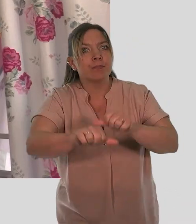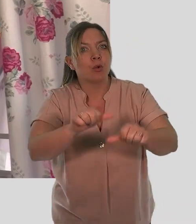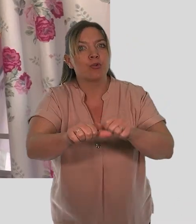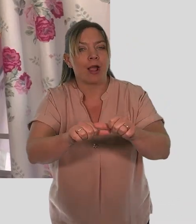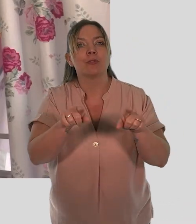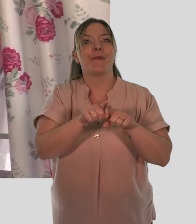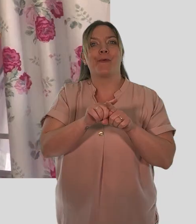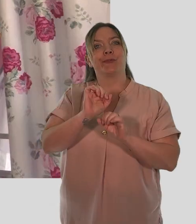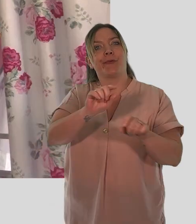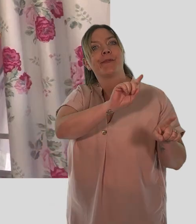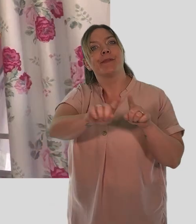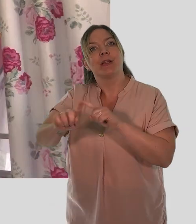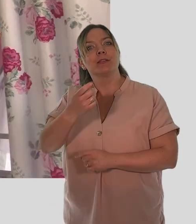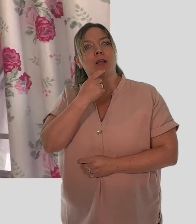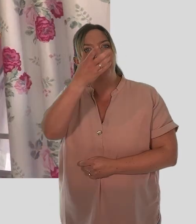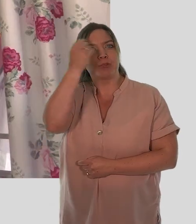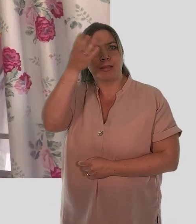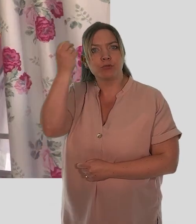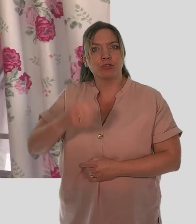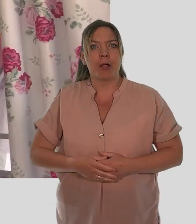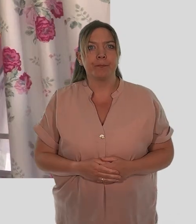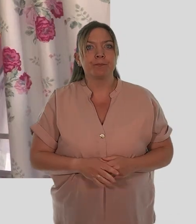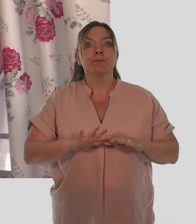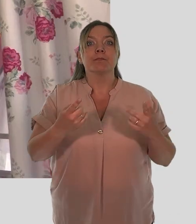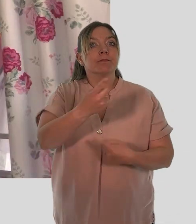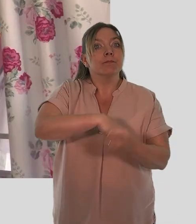is under-resourced to manage the predicted major epidemic.